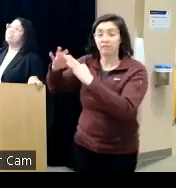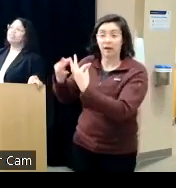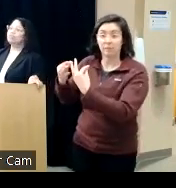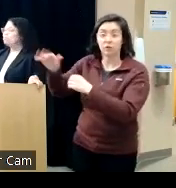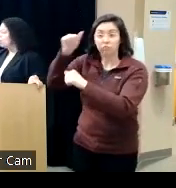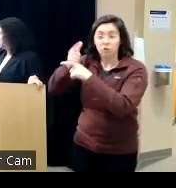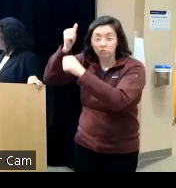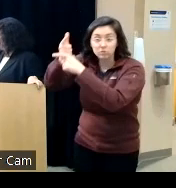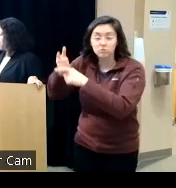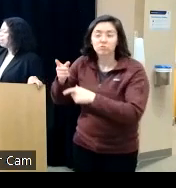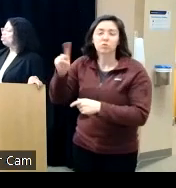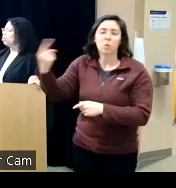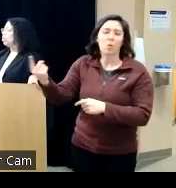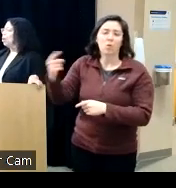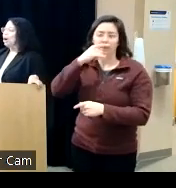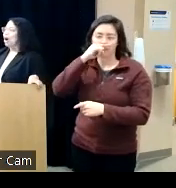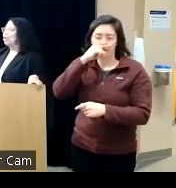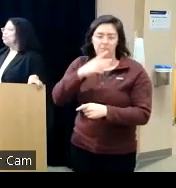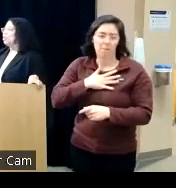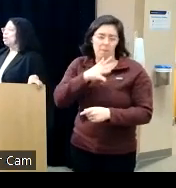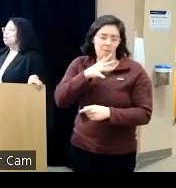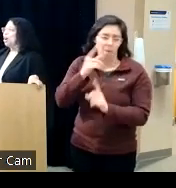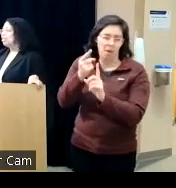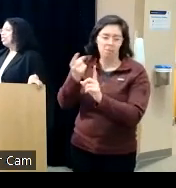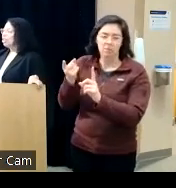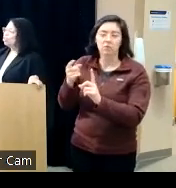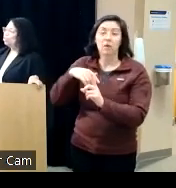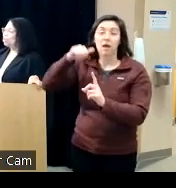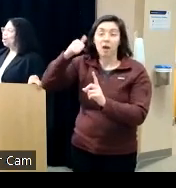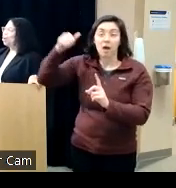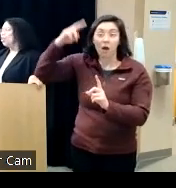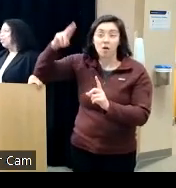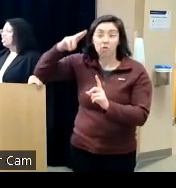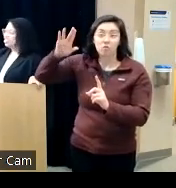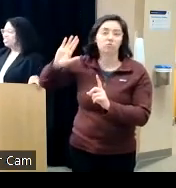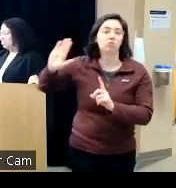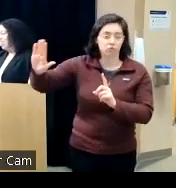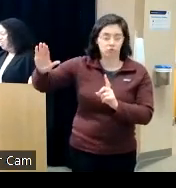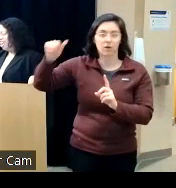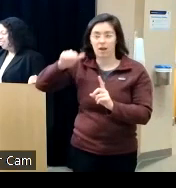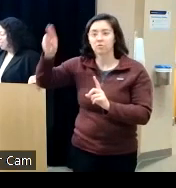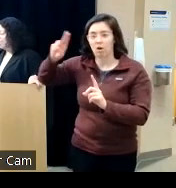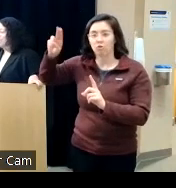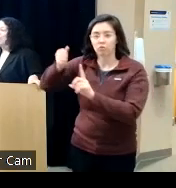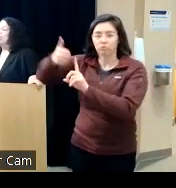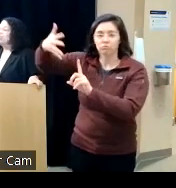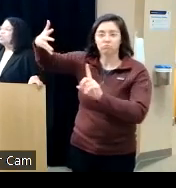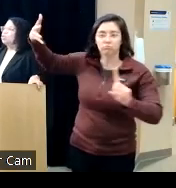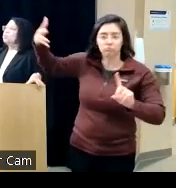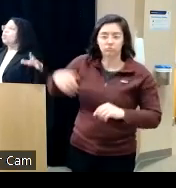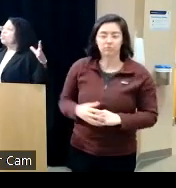siblings my mom's the only child so all of my aunts and uncles are her unsung and uncles so